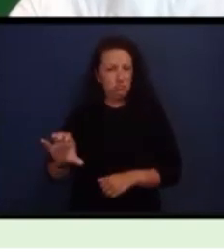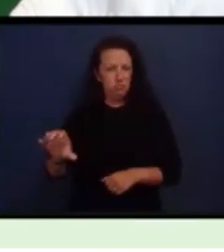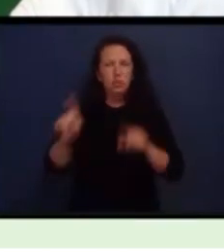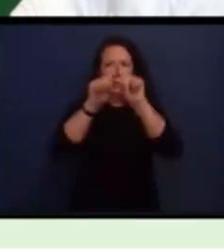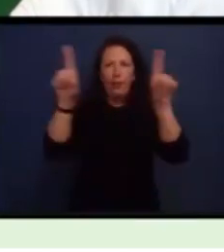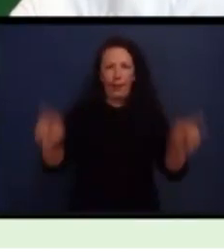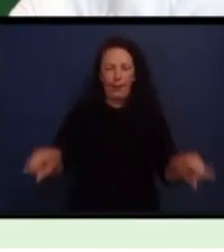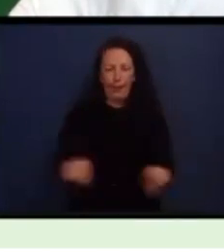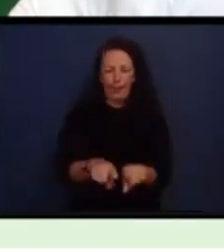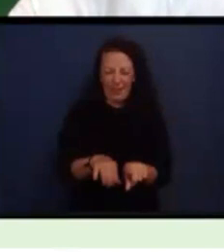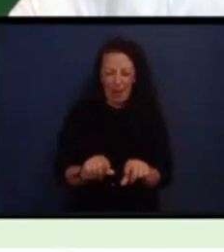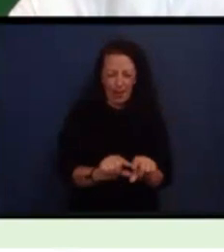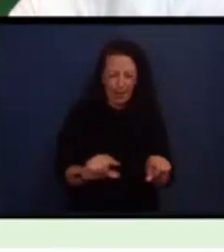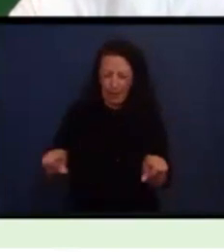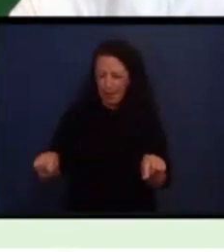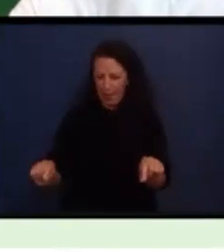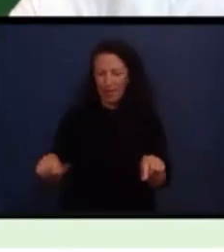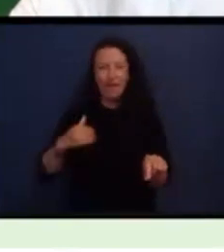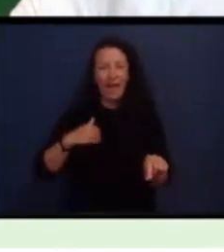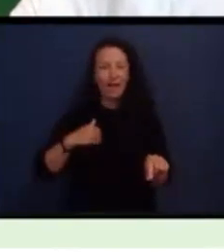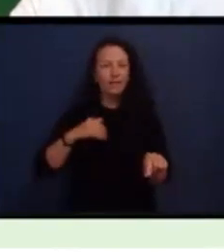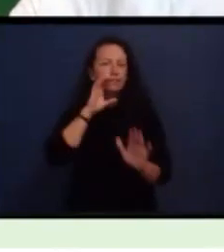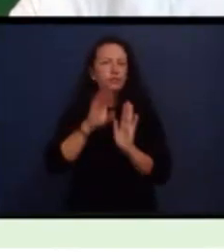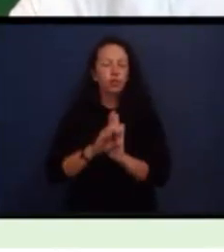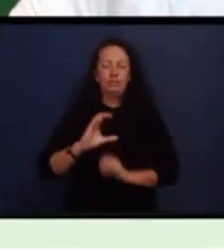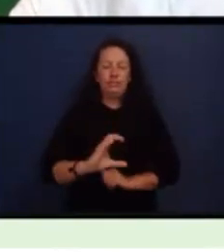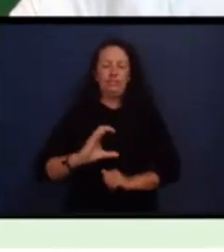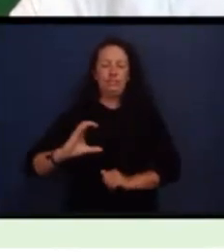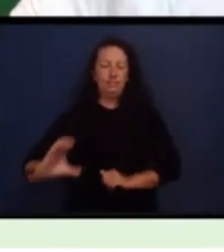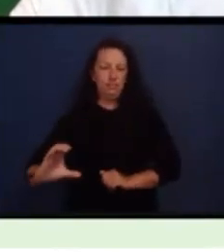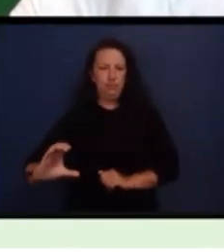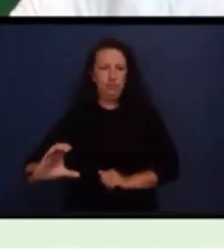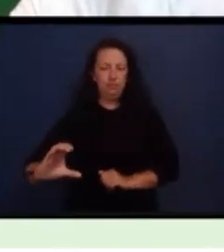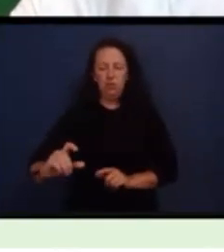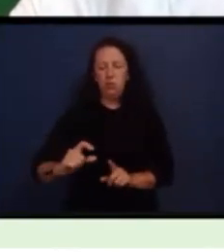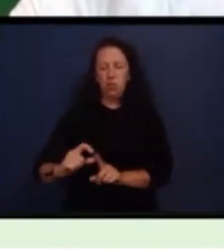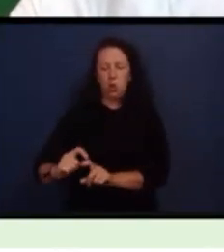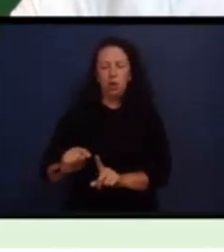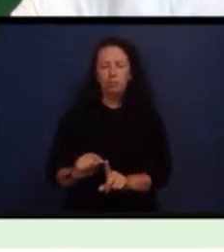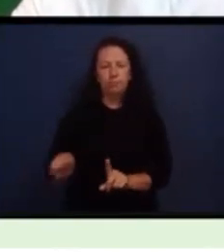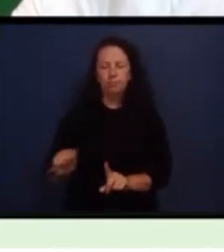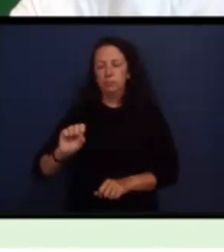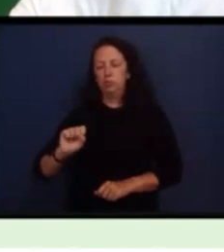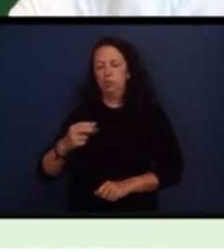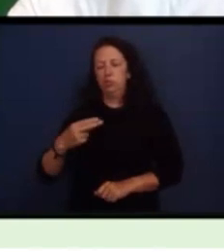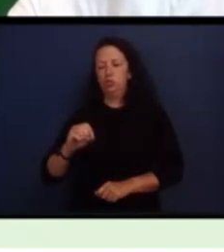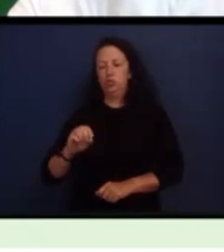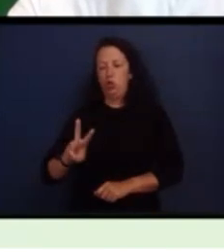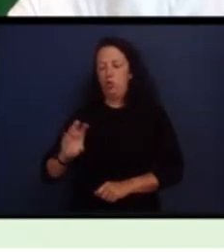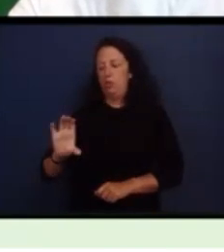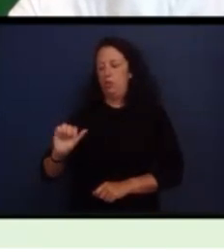It looks like a large CC with the words show captions written underneath. Click on that.